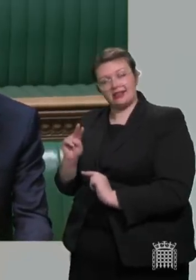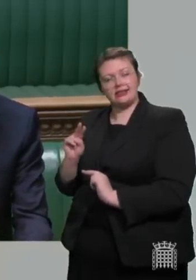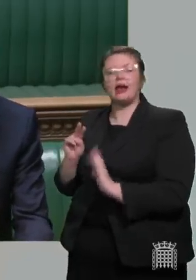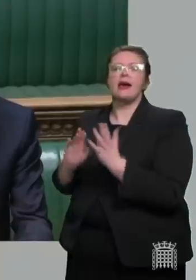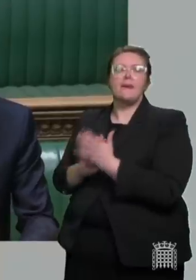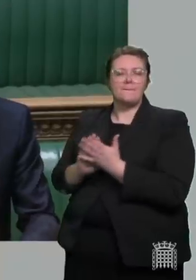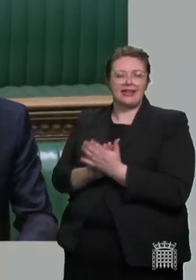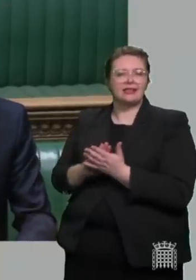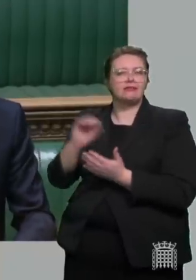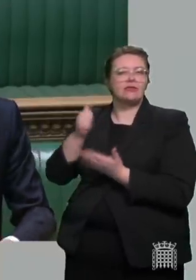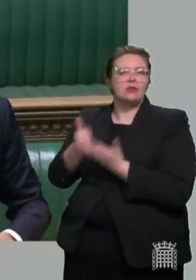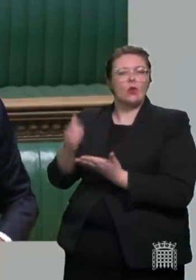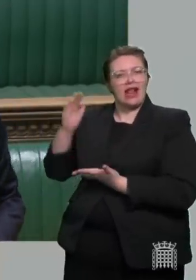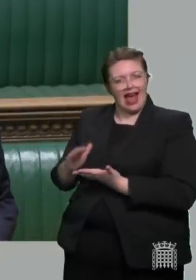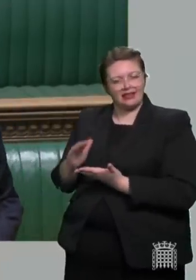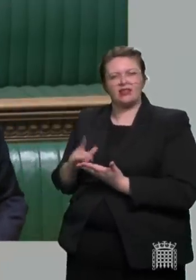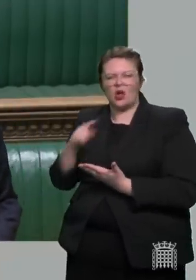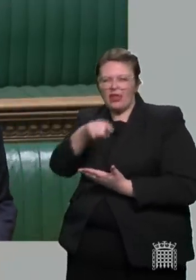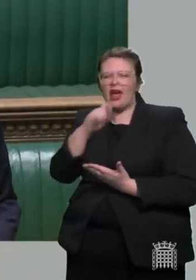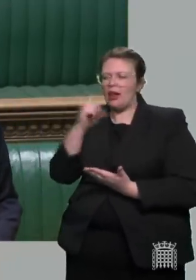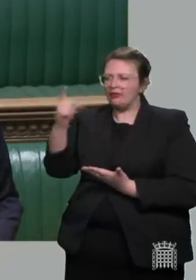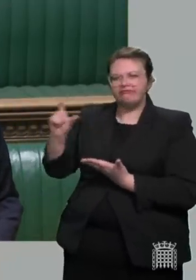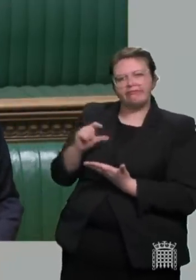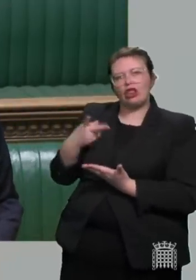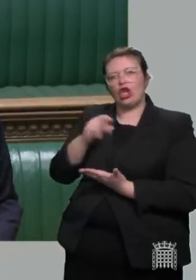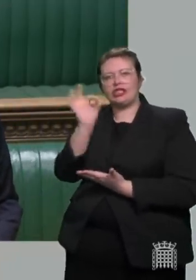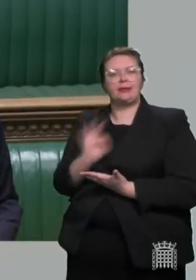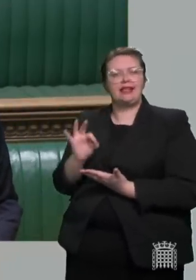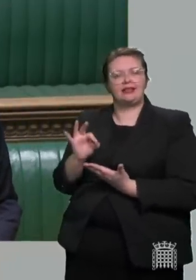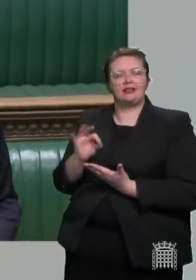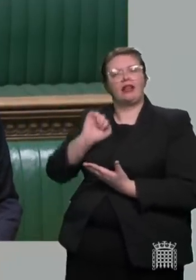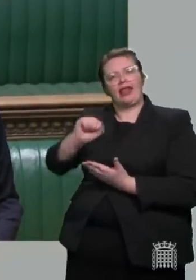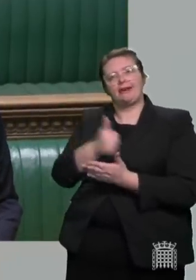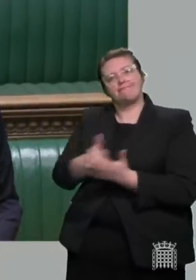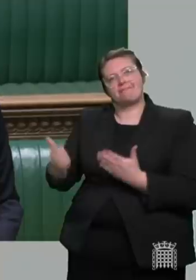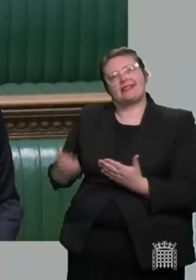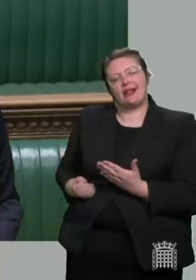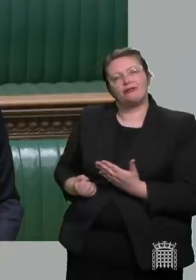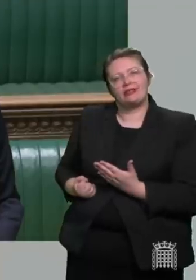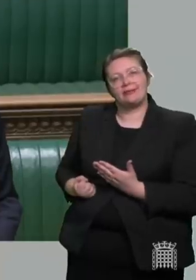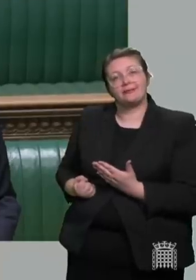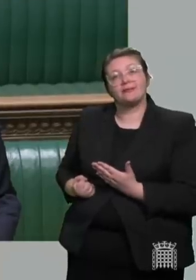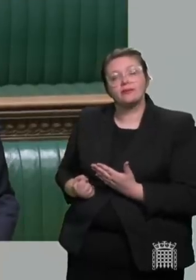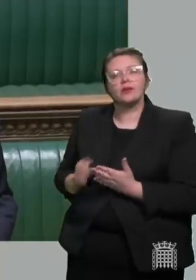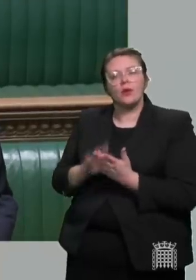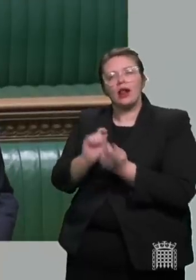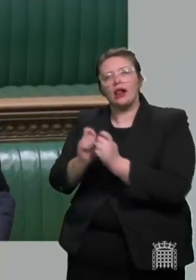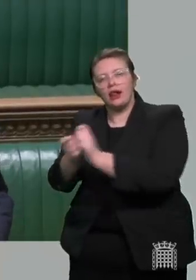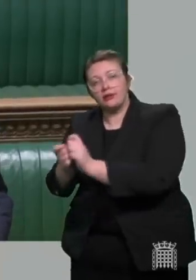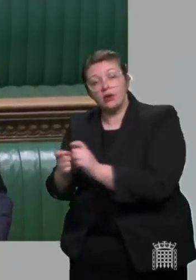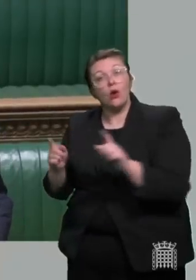and will receive a 30% grant. I can also announce a major improvement in access to the self-employed